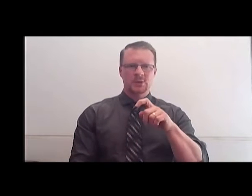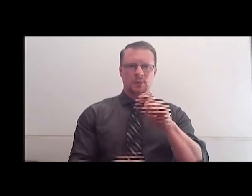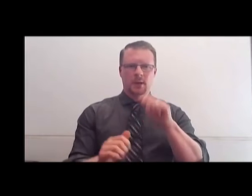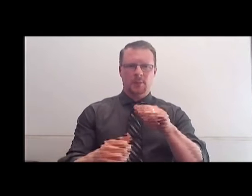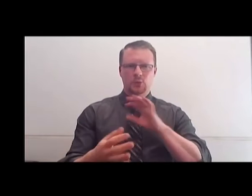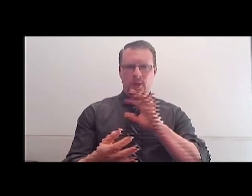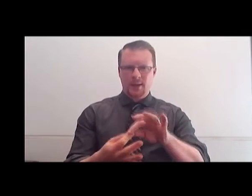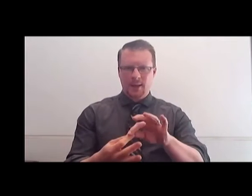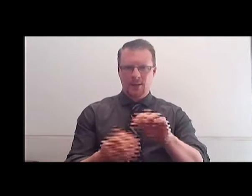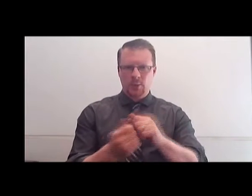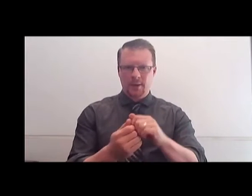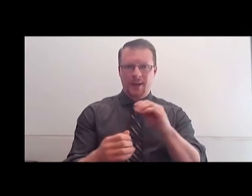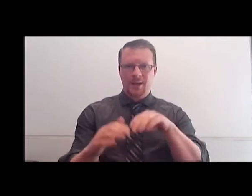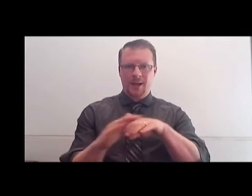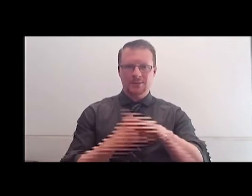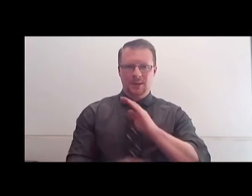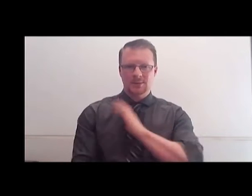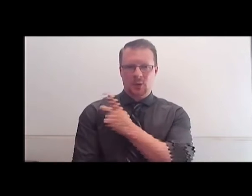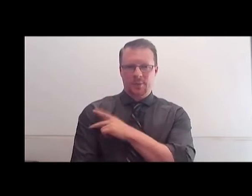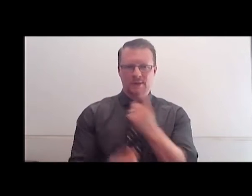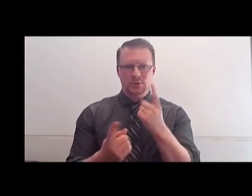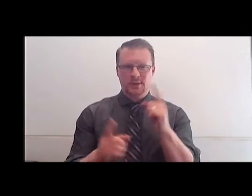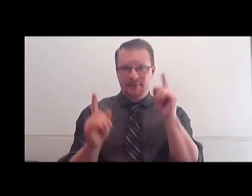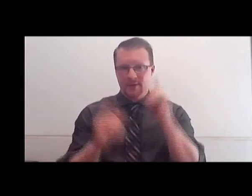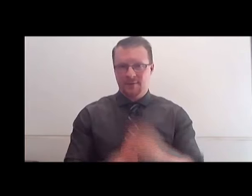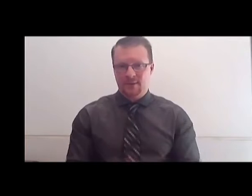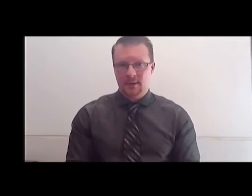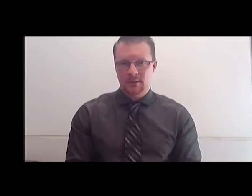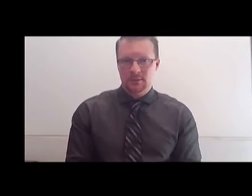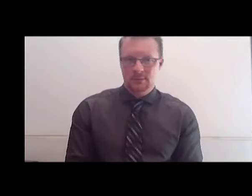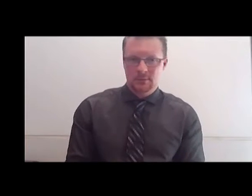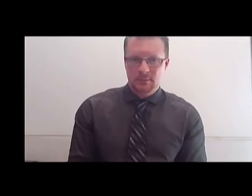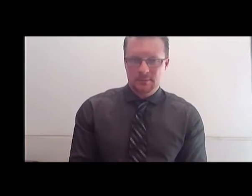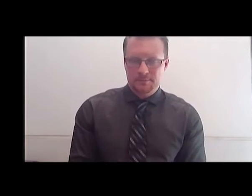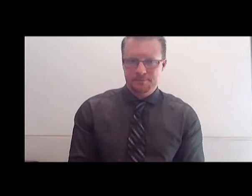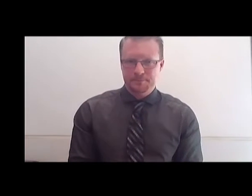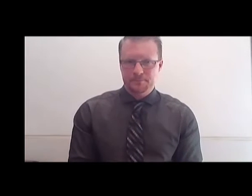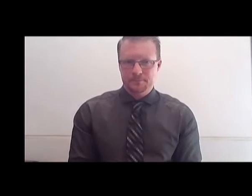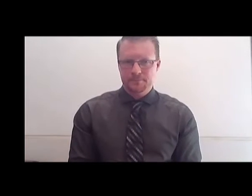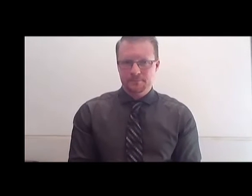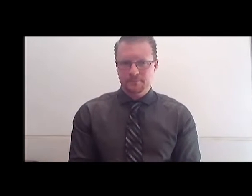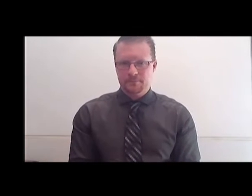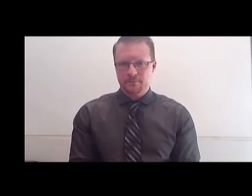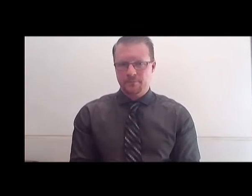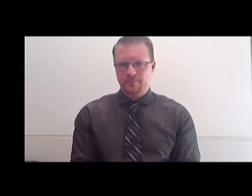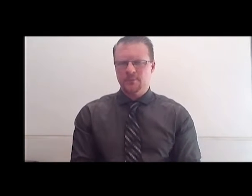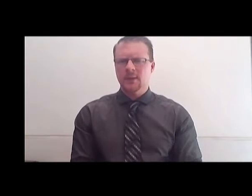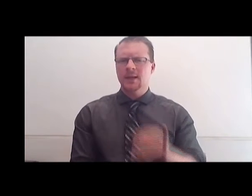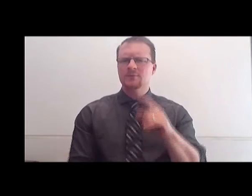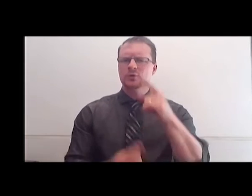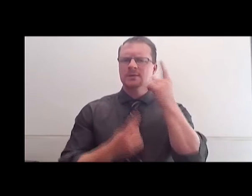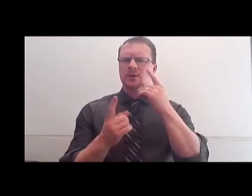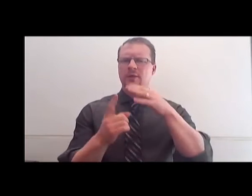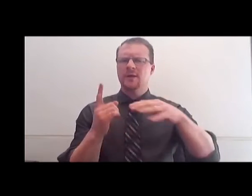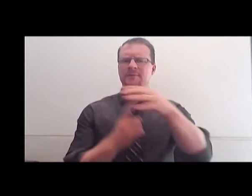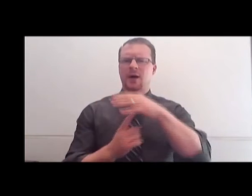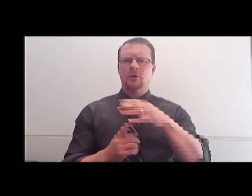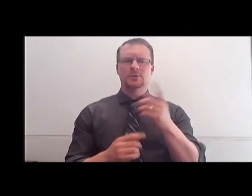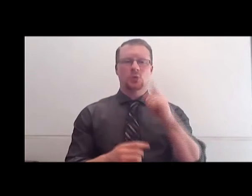this means that we need to be able to engage with and interact with our patients successfully and effectively.